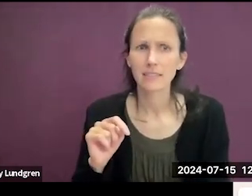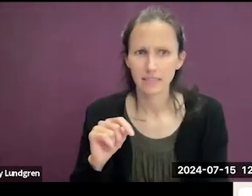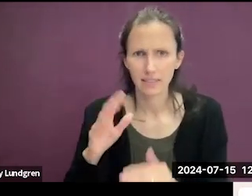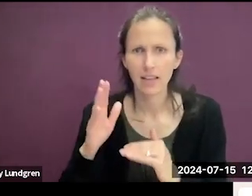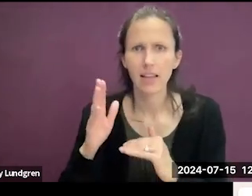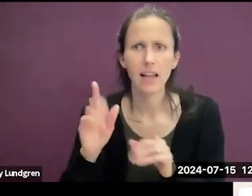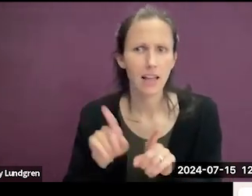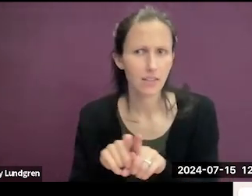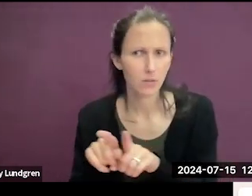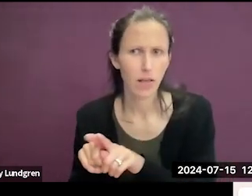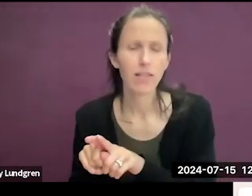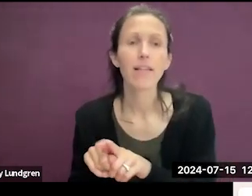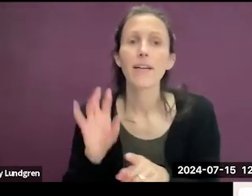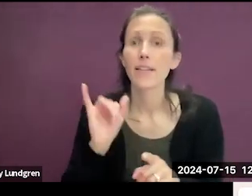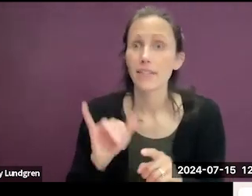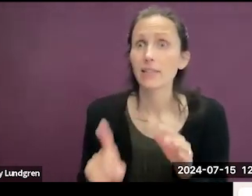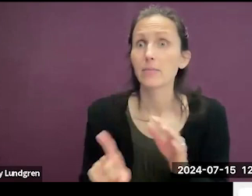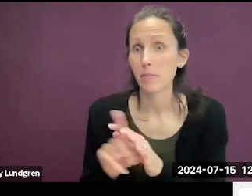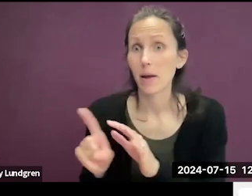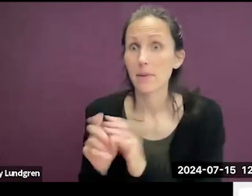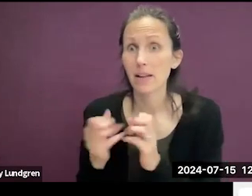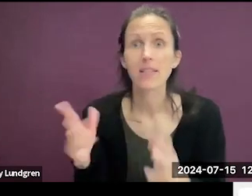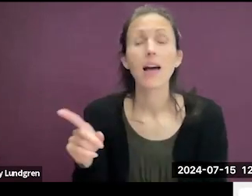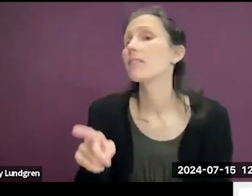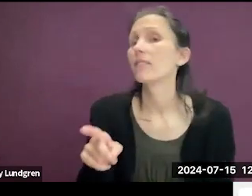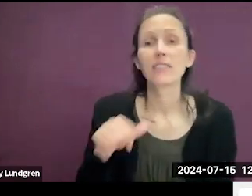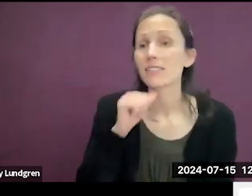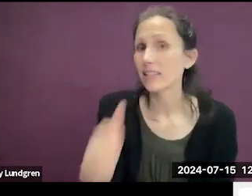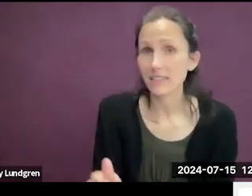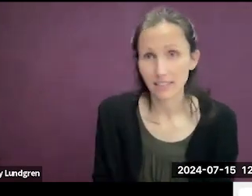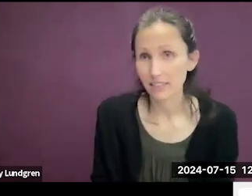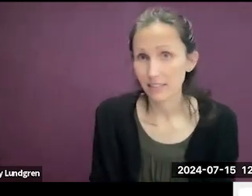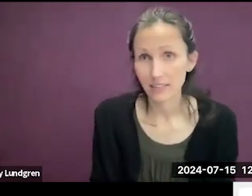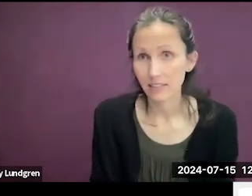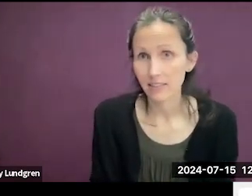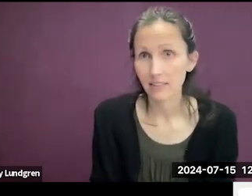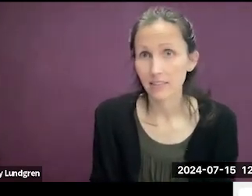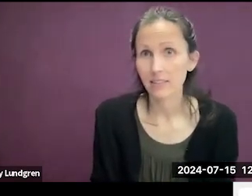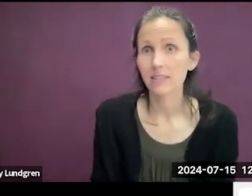in PowerPoint Selection pane. It does not. So it will not read the Google shape piece